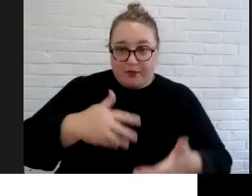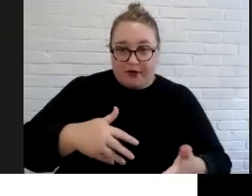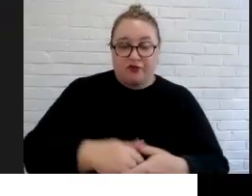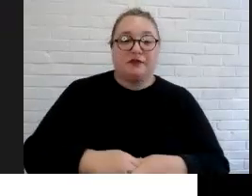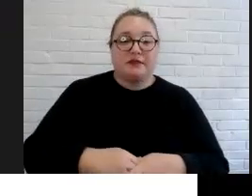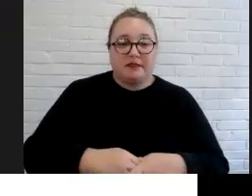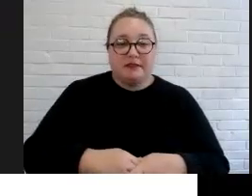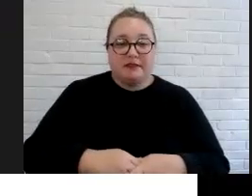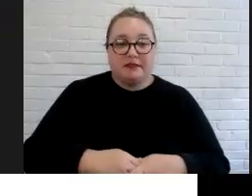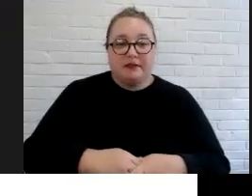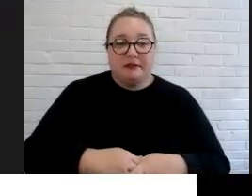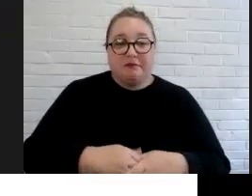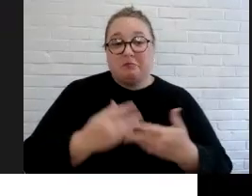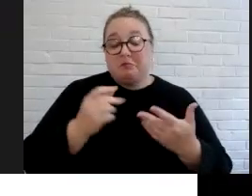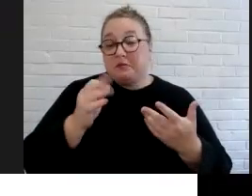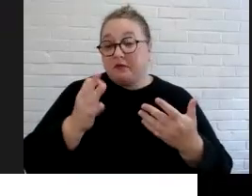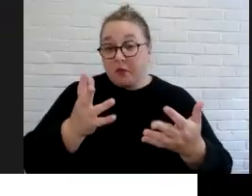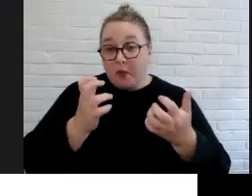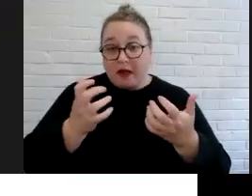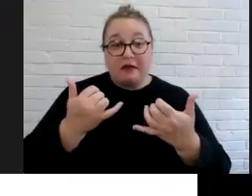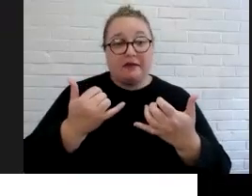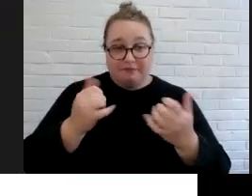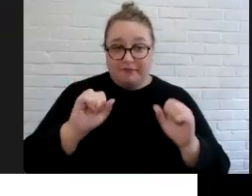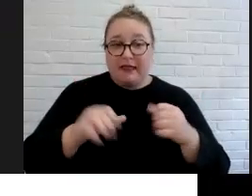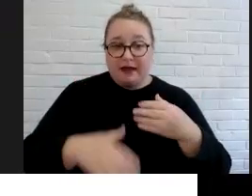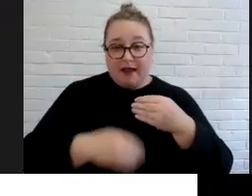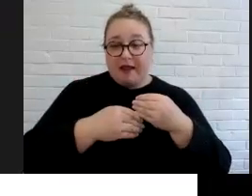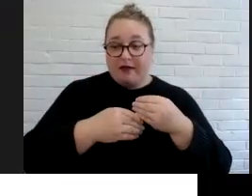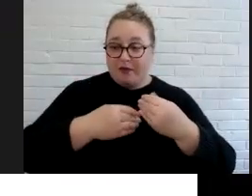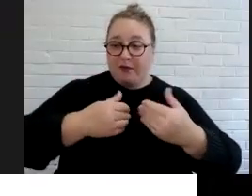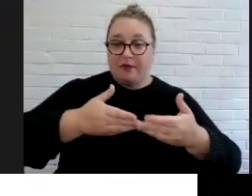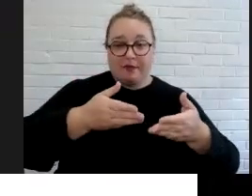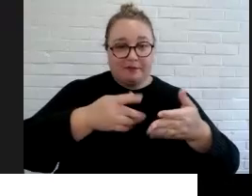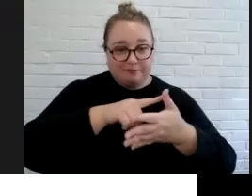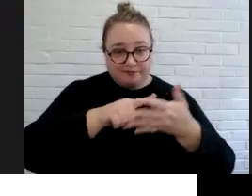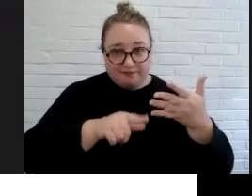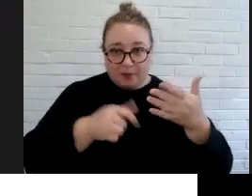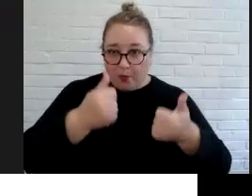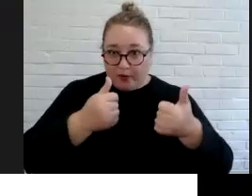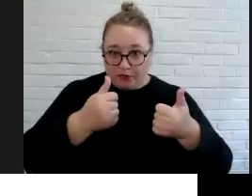which method that meets as well too, just to help me to, am I meeting